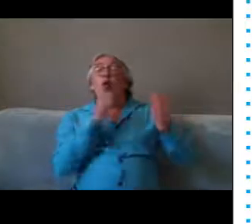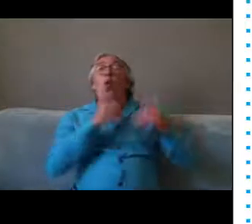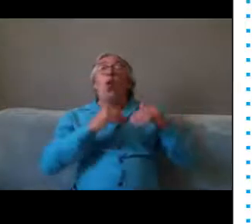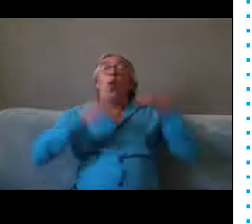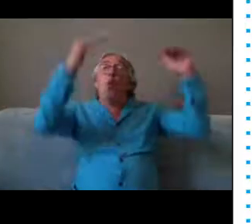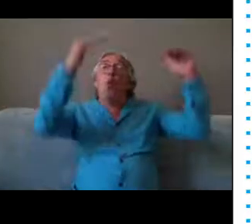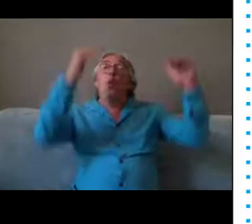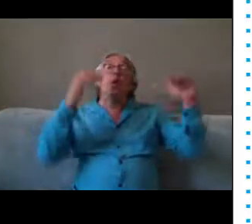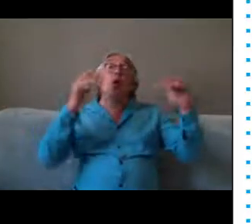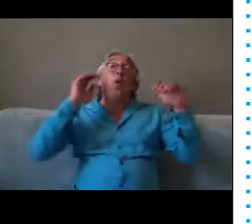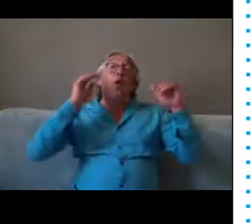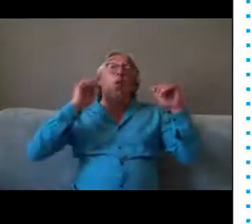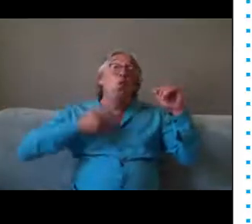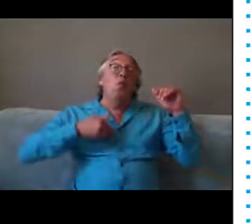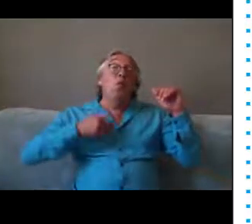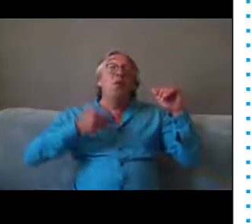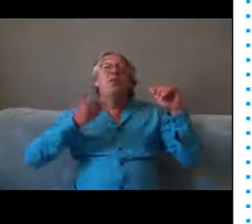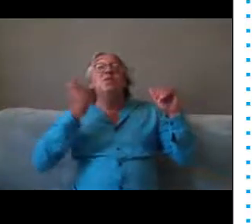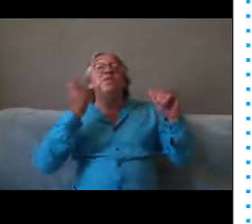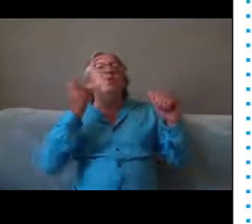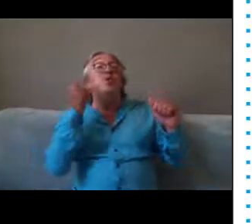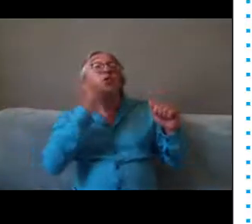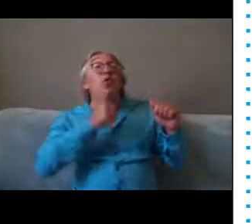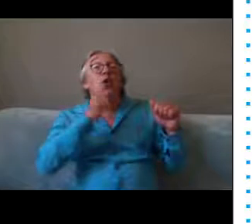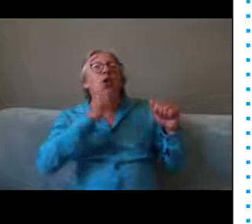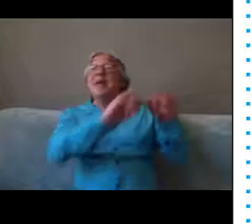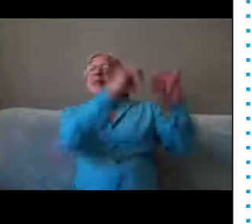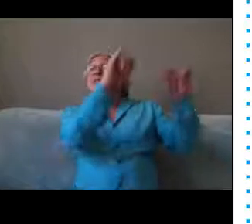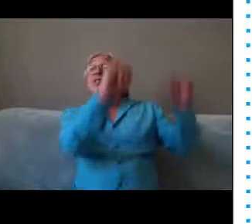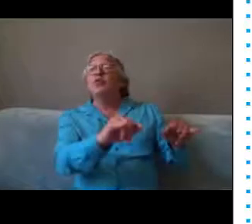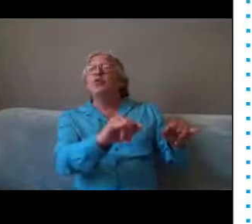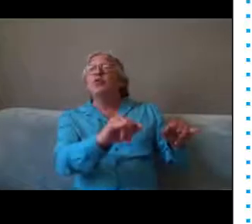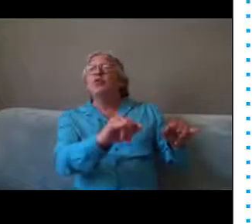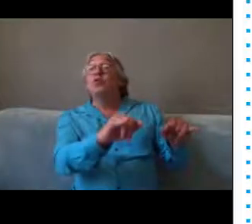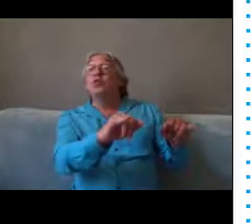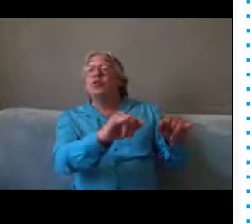So, although these opportunities are managed by organisations,